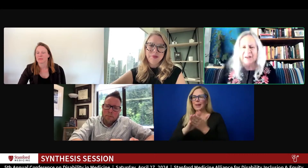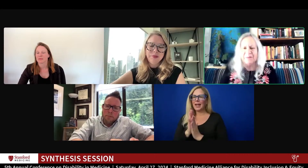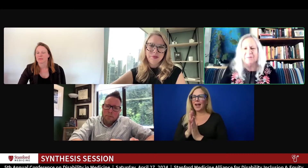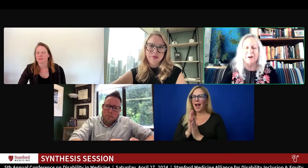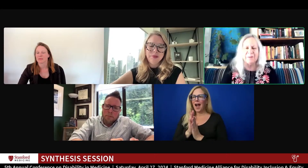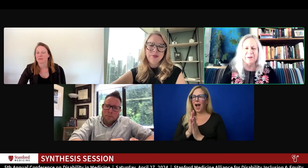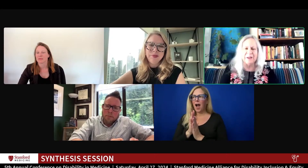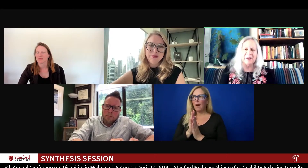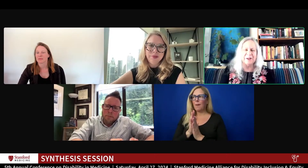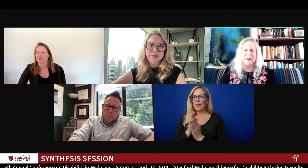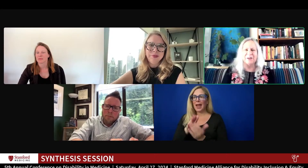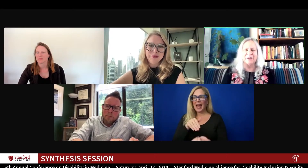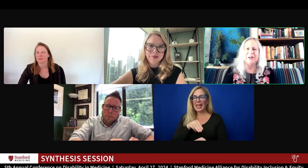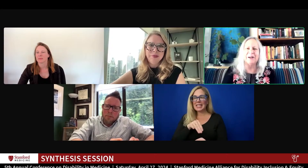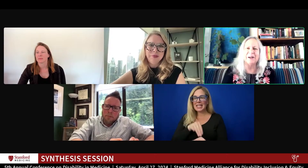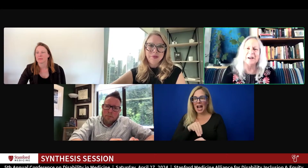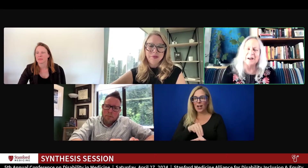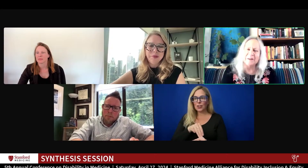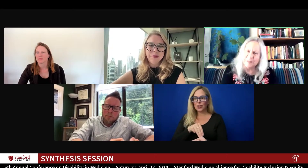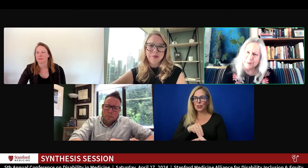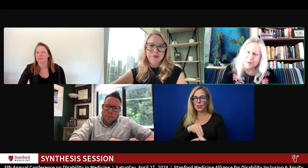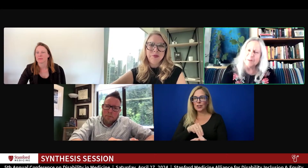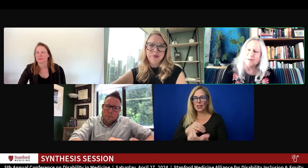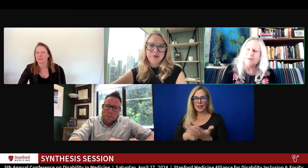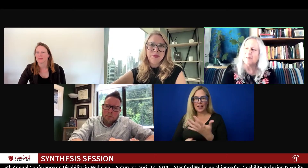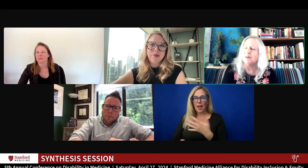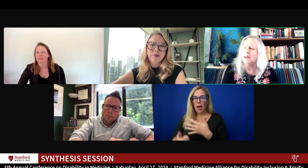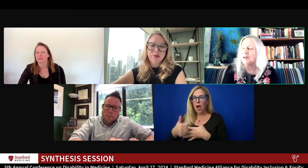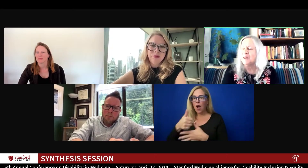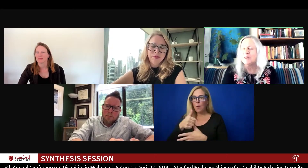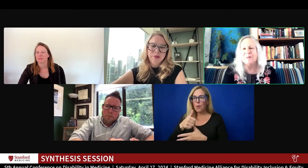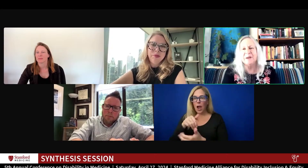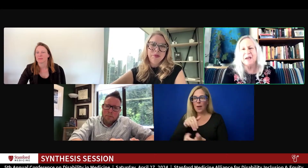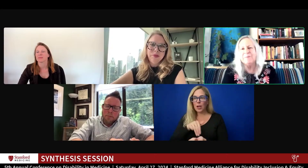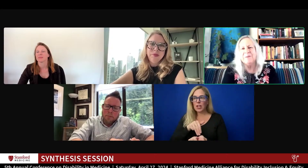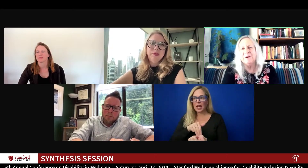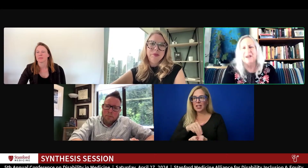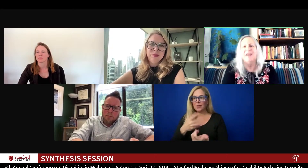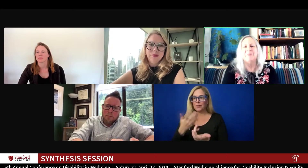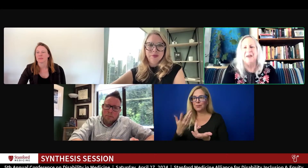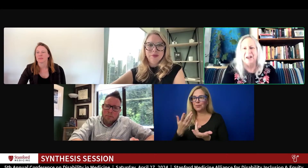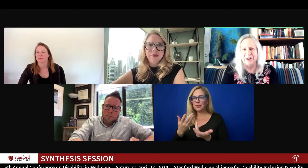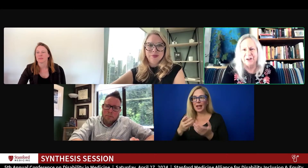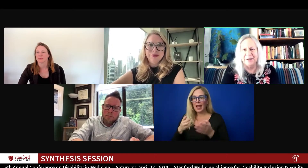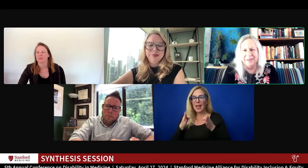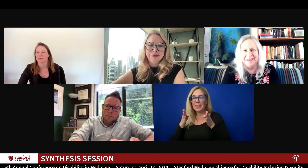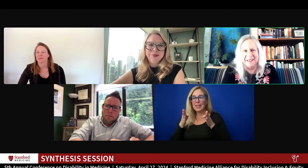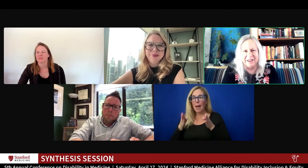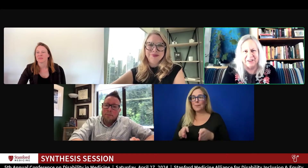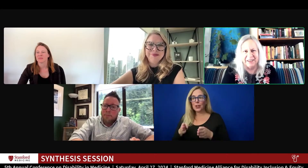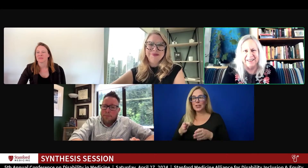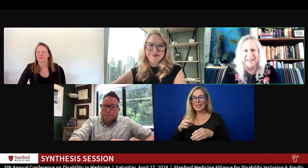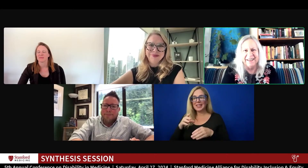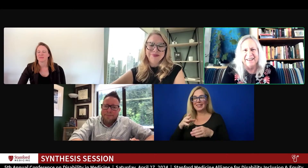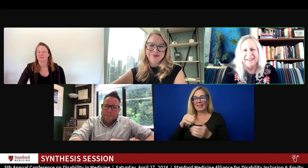a primary care doctor of this person in my family, who became her case manager essentially.